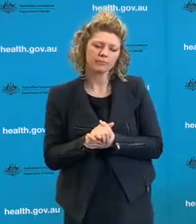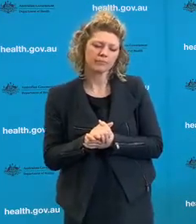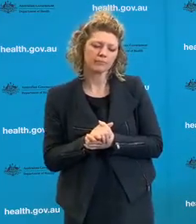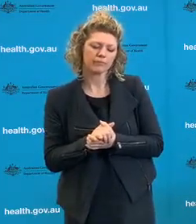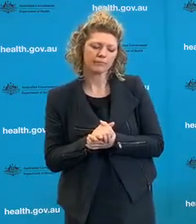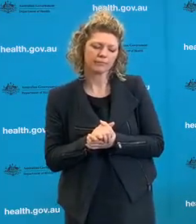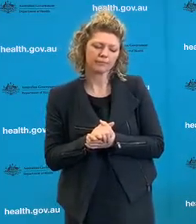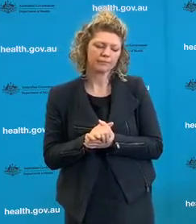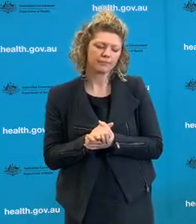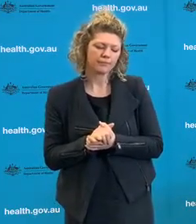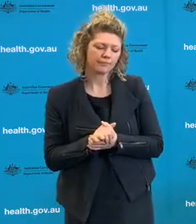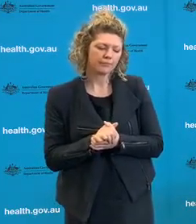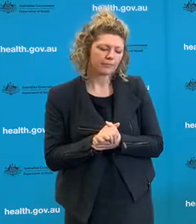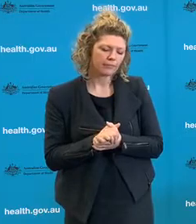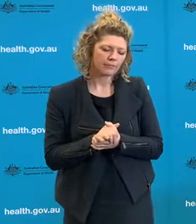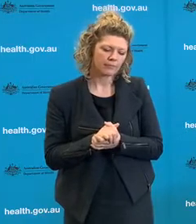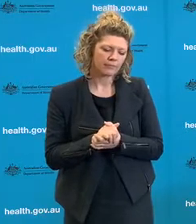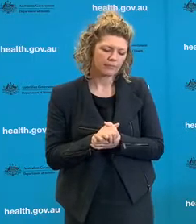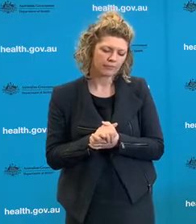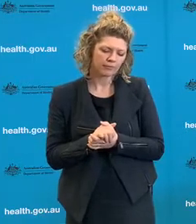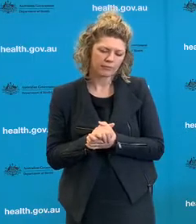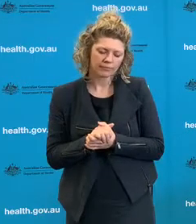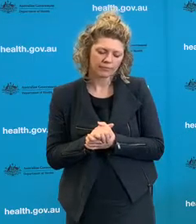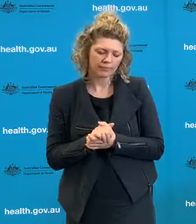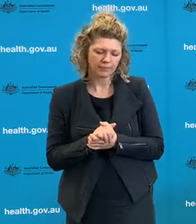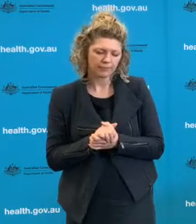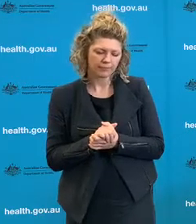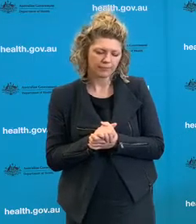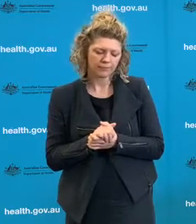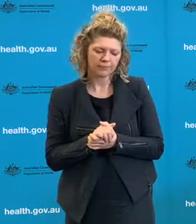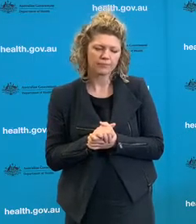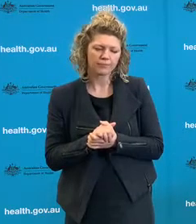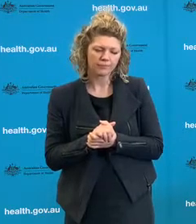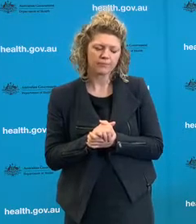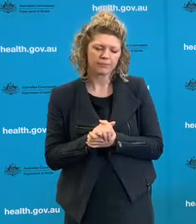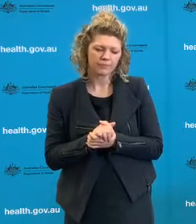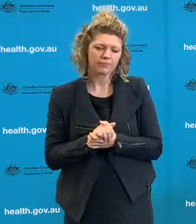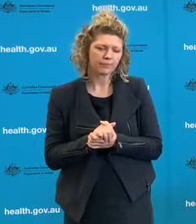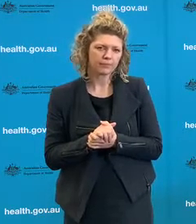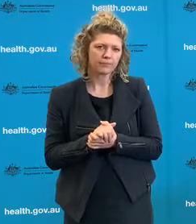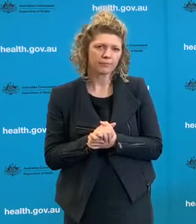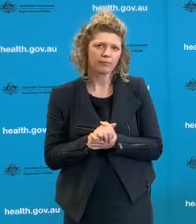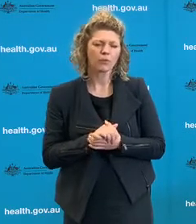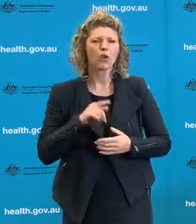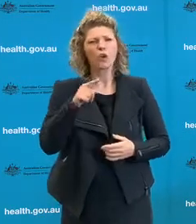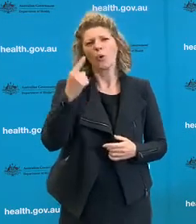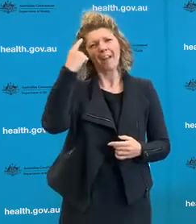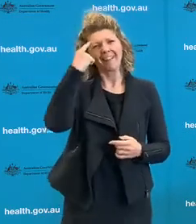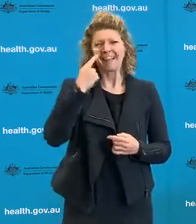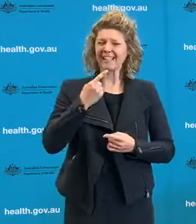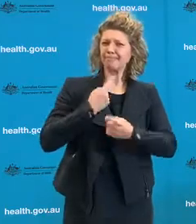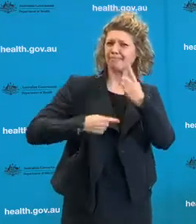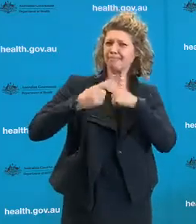it's possible to adopt a national definition of a COVID-19 hotspot?